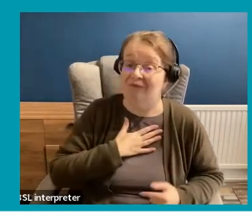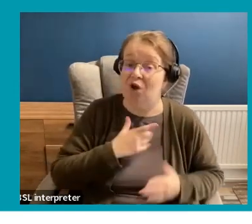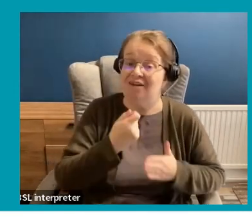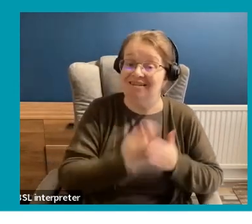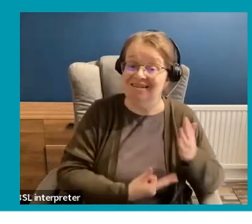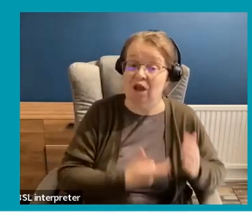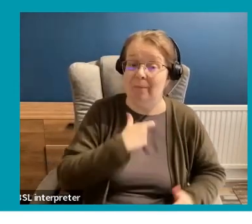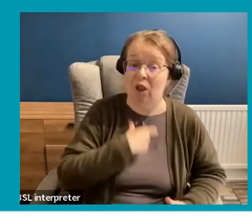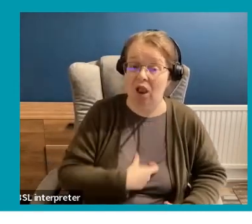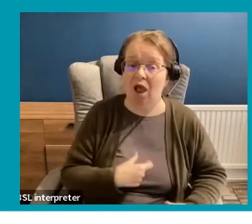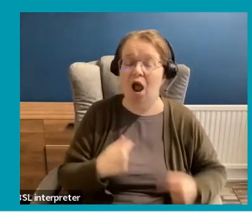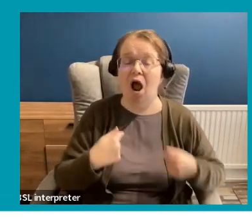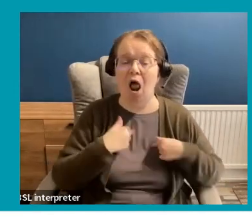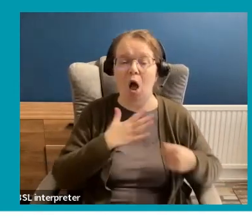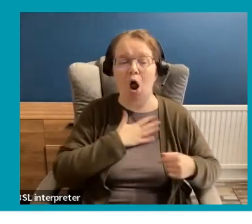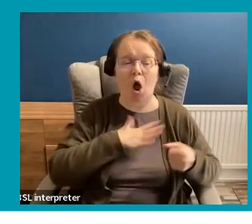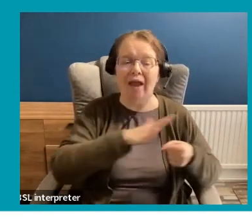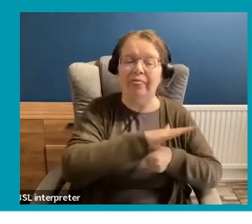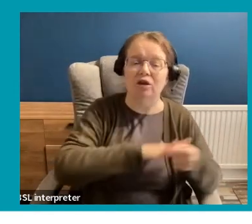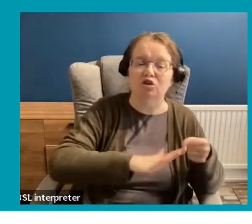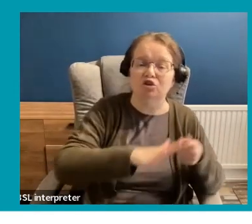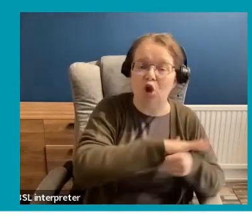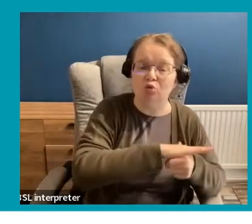the social model and I feel that we are disabled not by